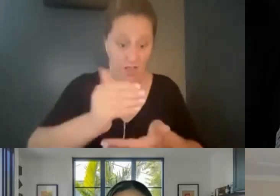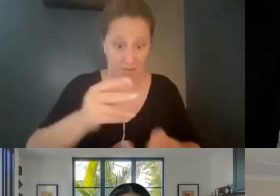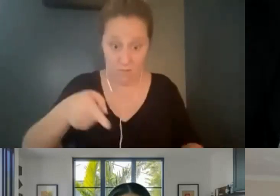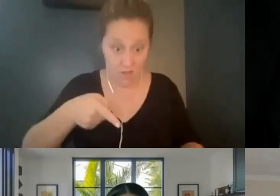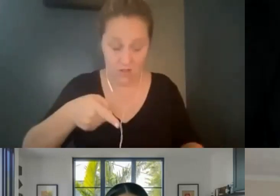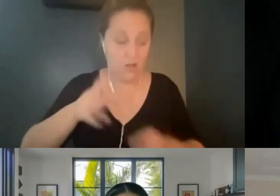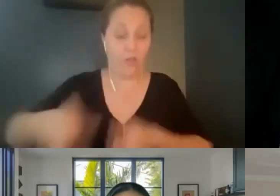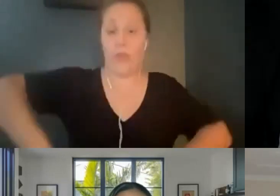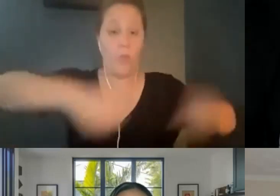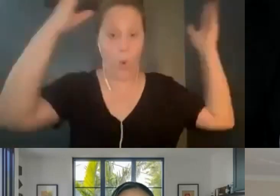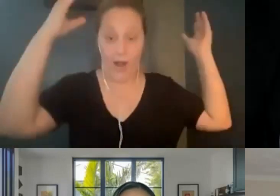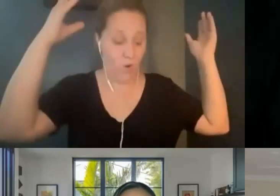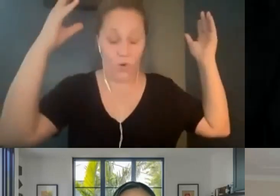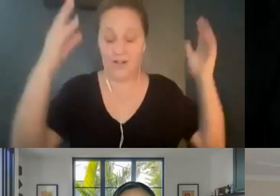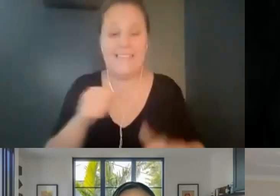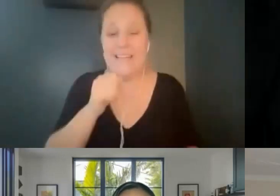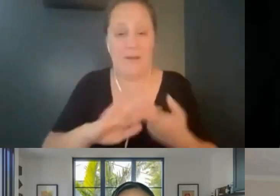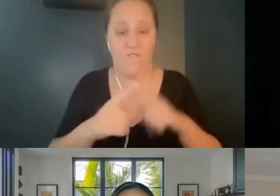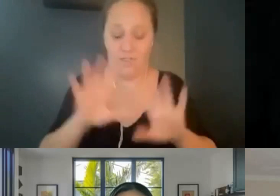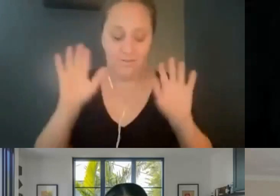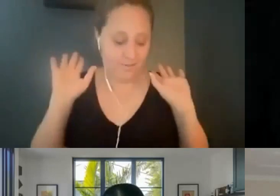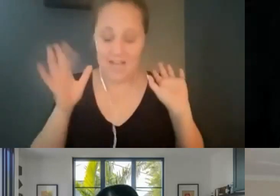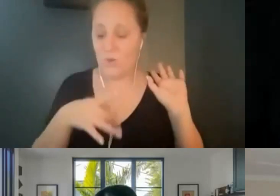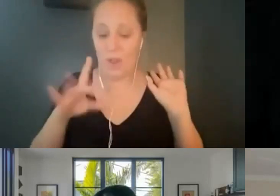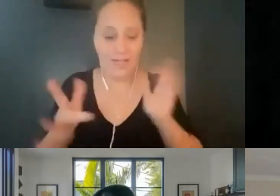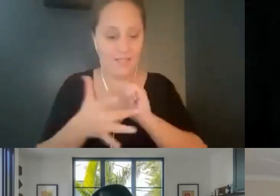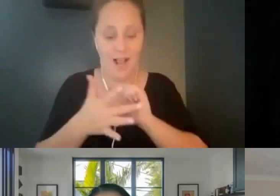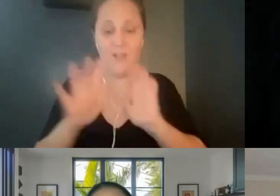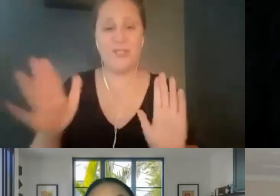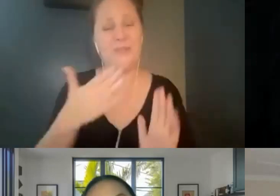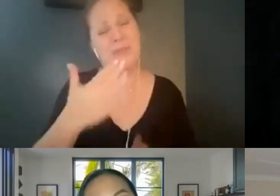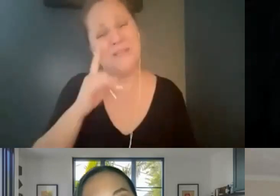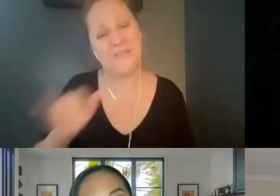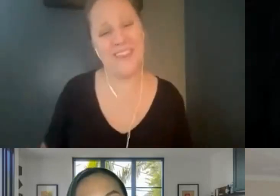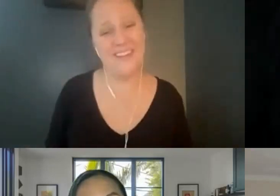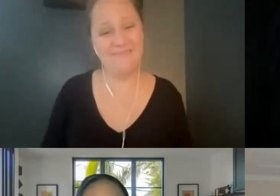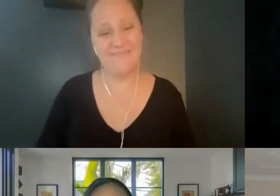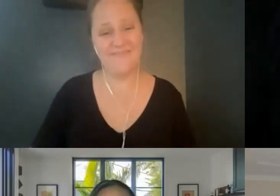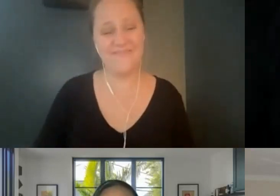not my friend. I'm very intimidated by IT, so thank you for that.